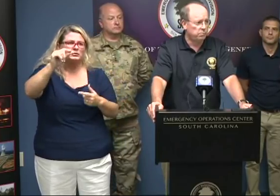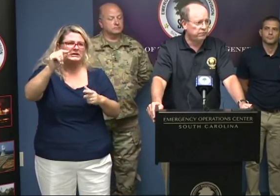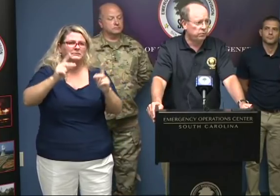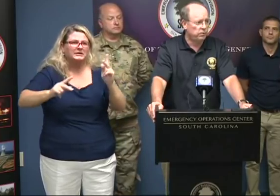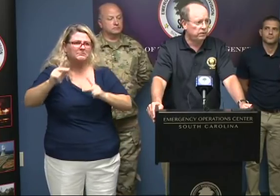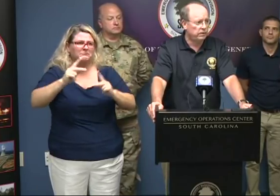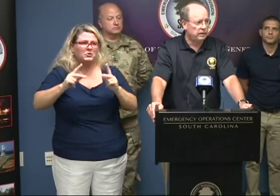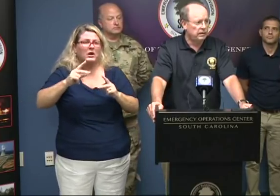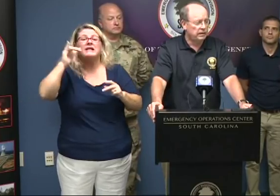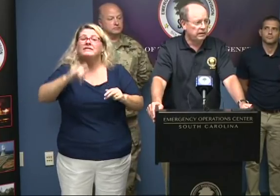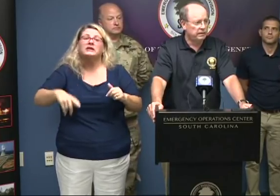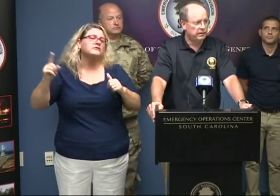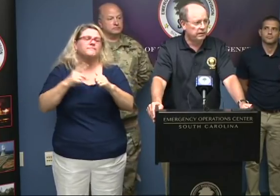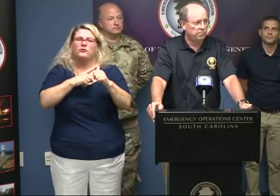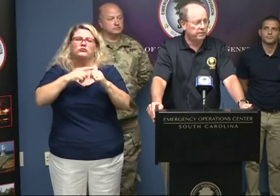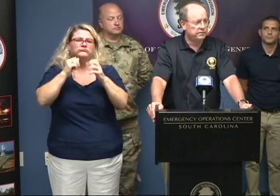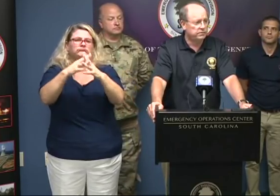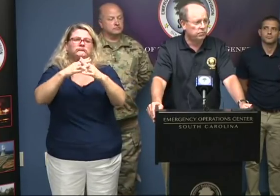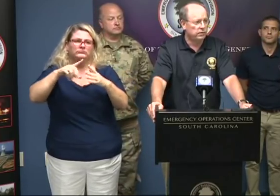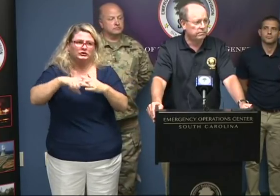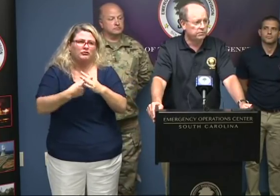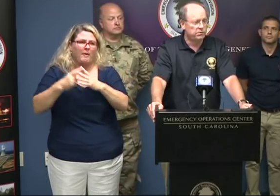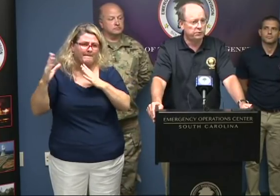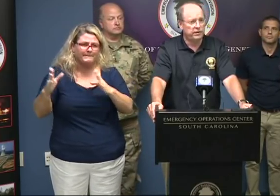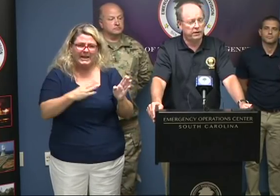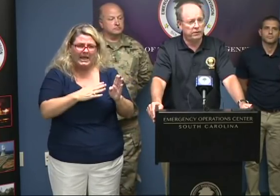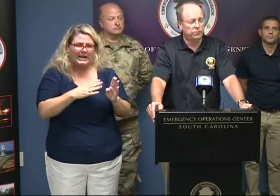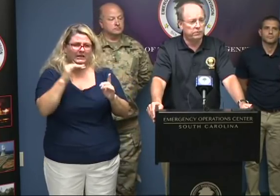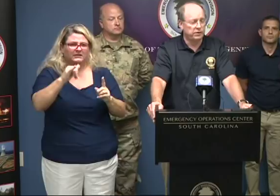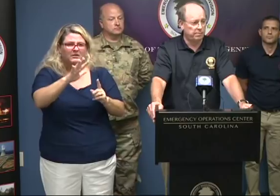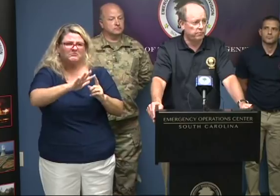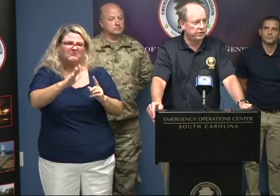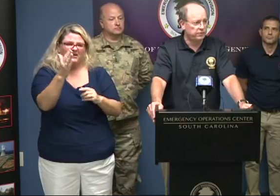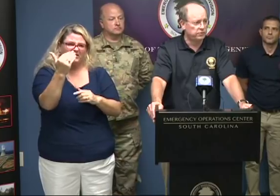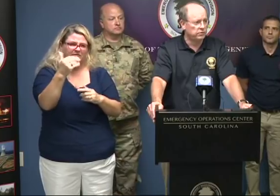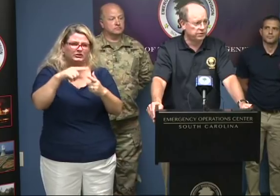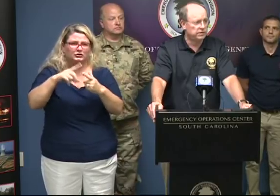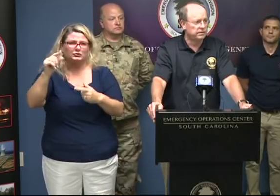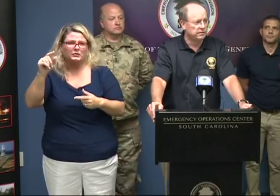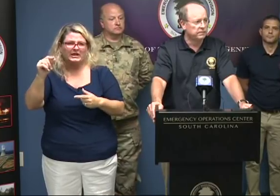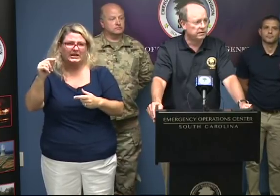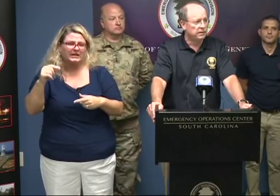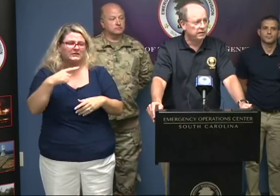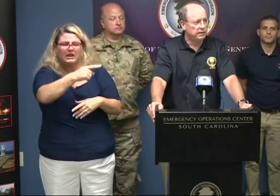that'll help us work specific areas where there's operations or logistics.